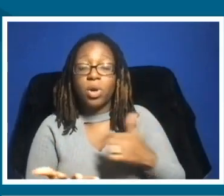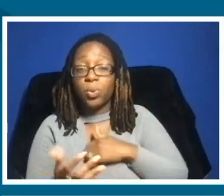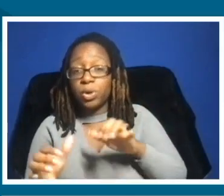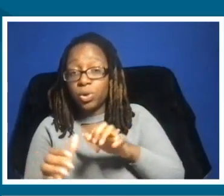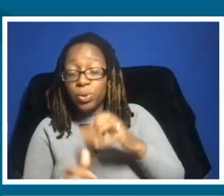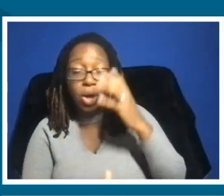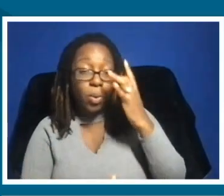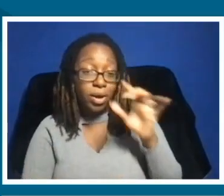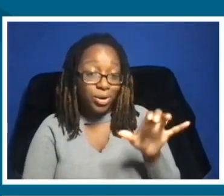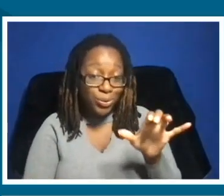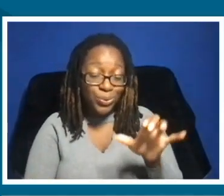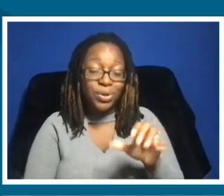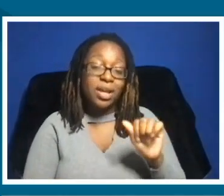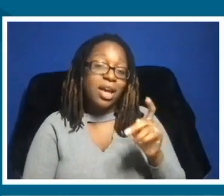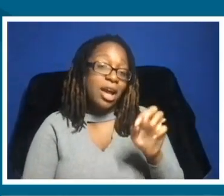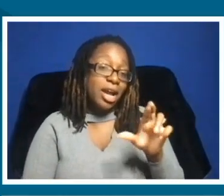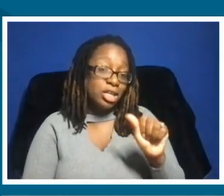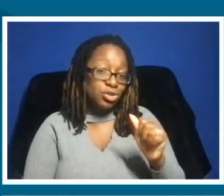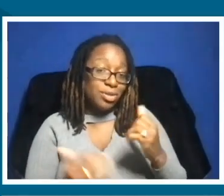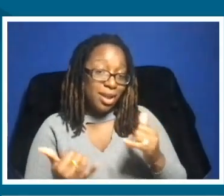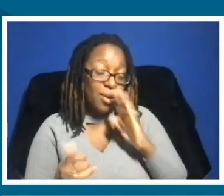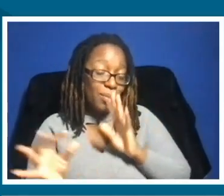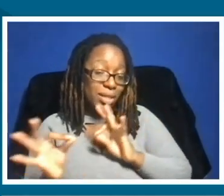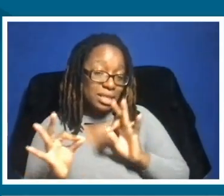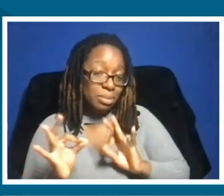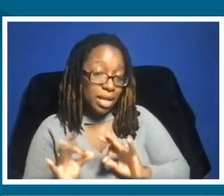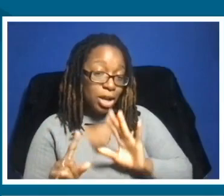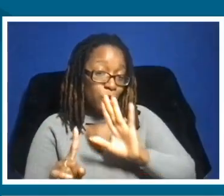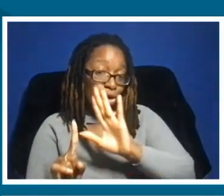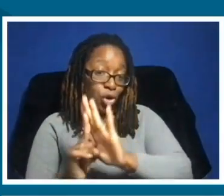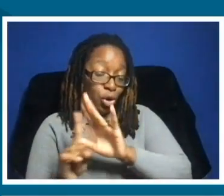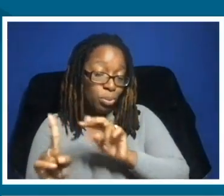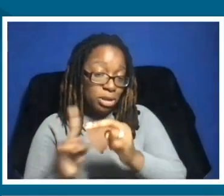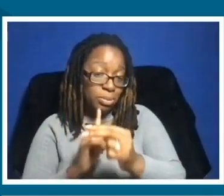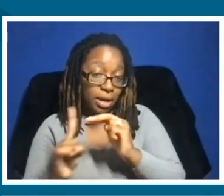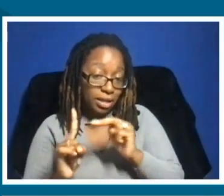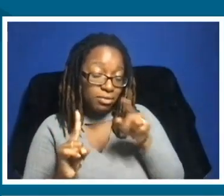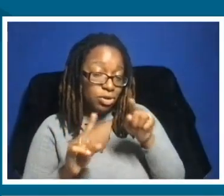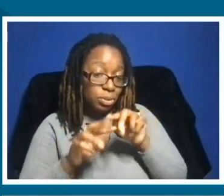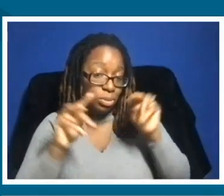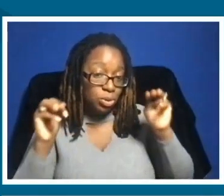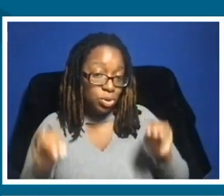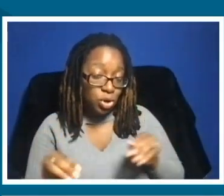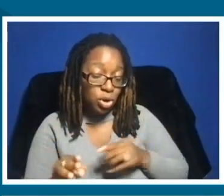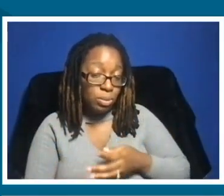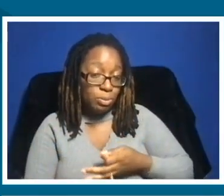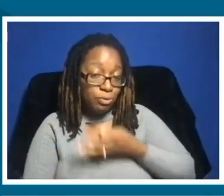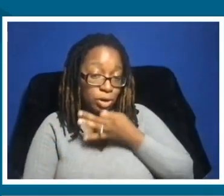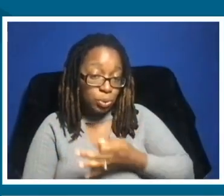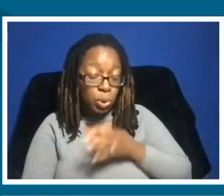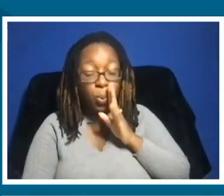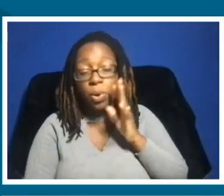will give that to us from her perspective as a museum professional she'll explain how museum professionals